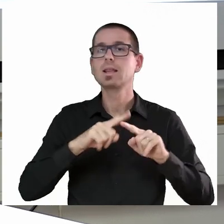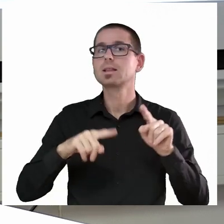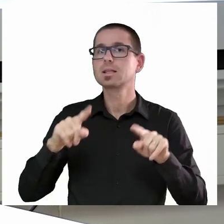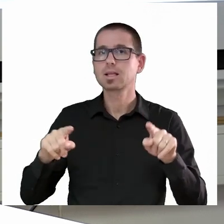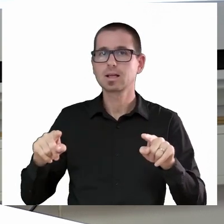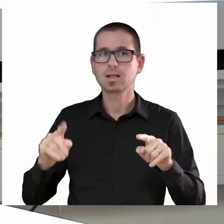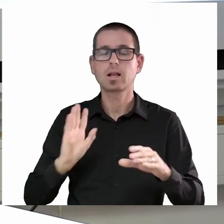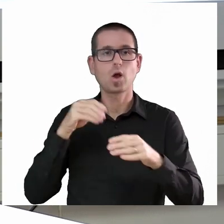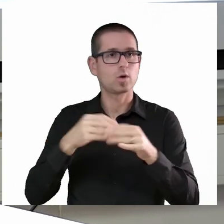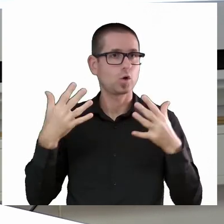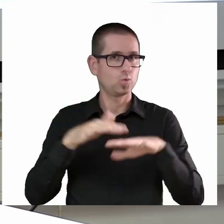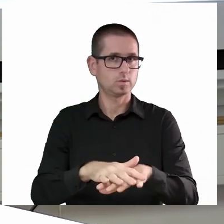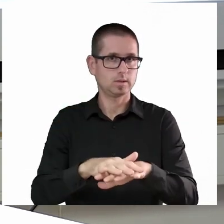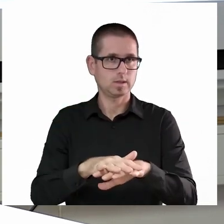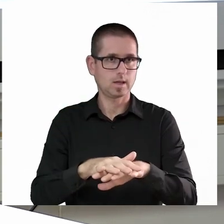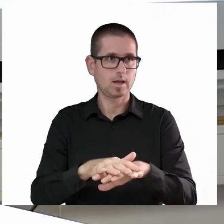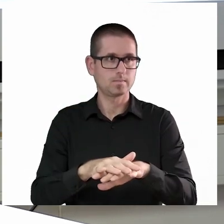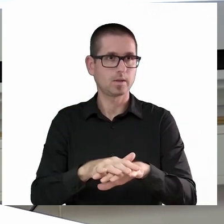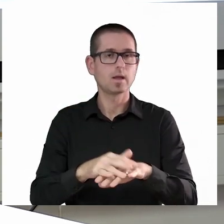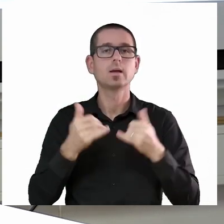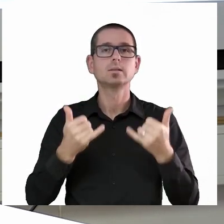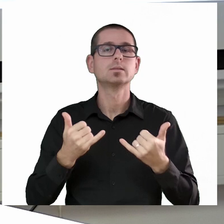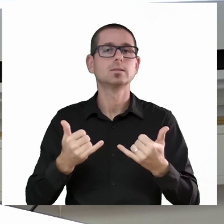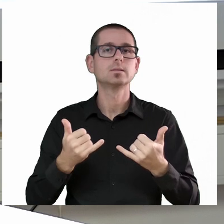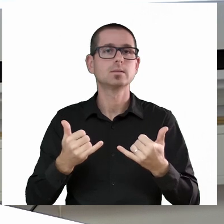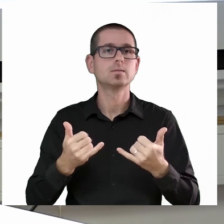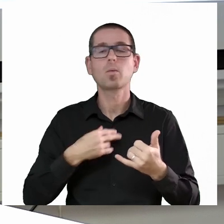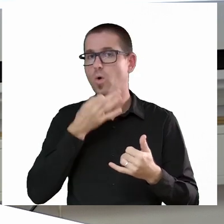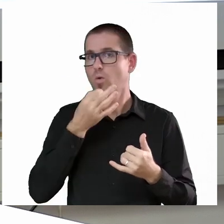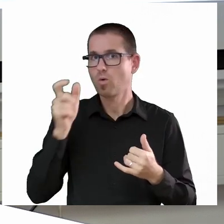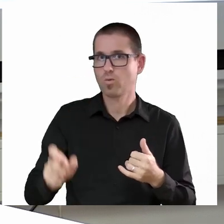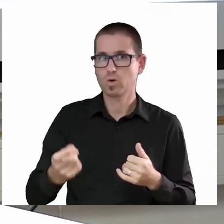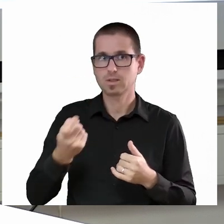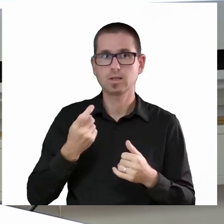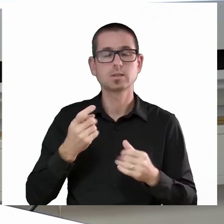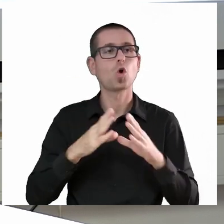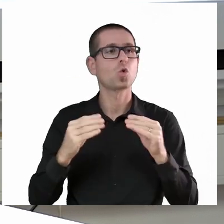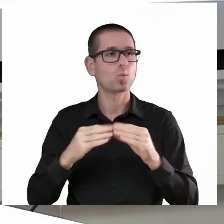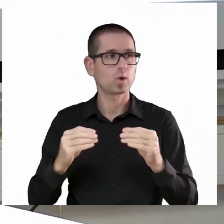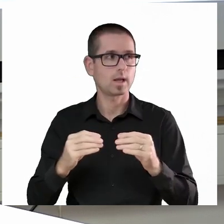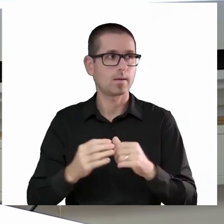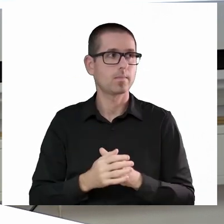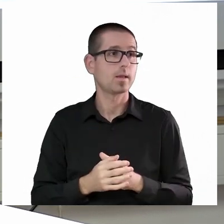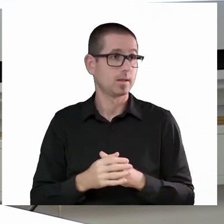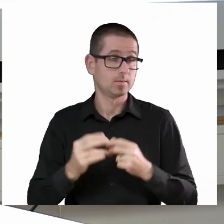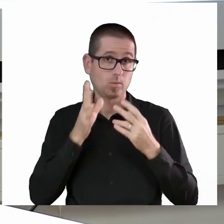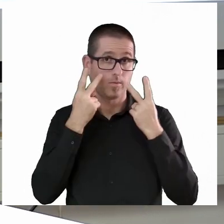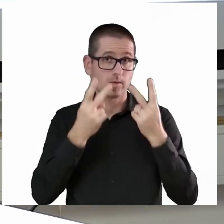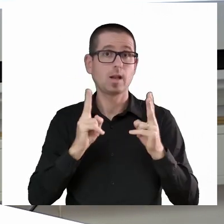inclusion suggests. Now we have speaker from Romania and see how inclusive we are. We are